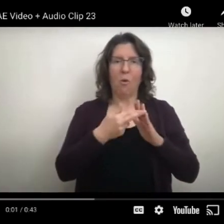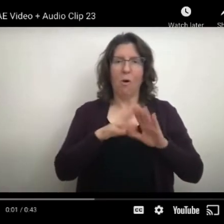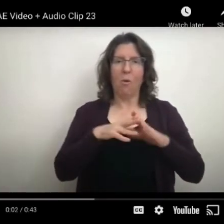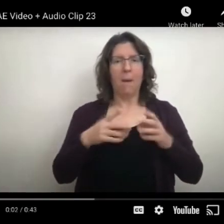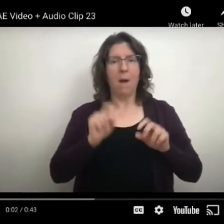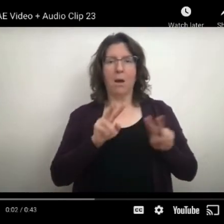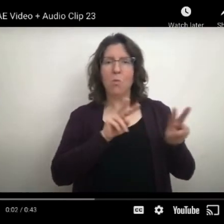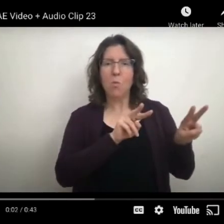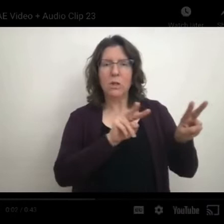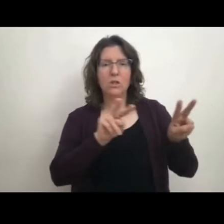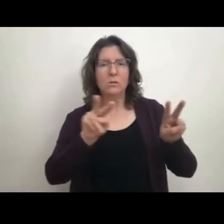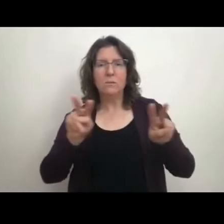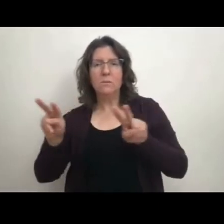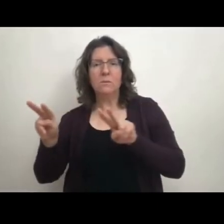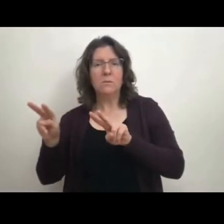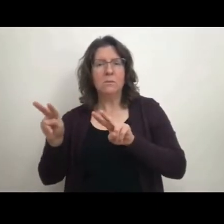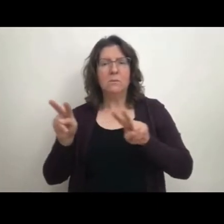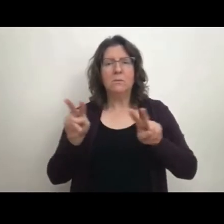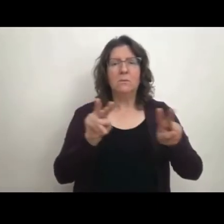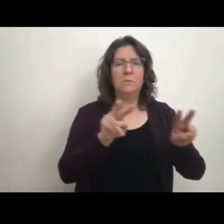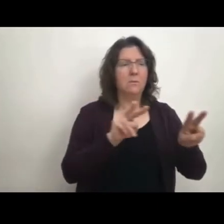My role was to stand back and watch.